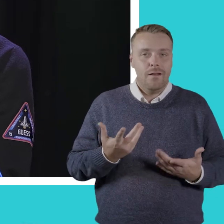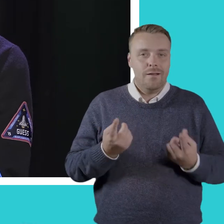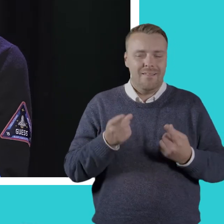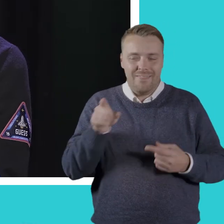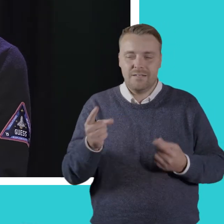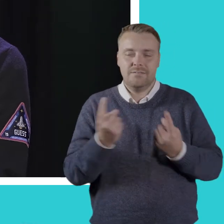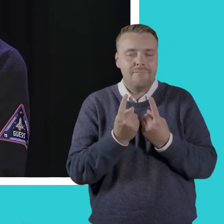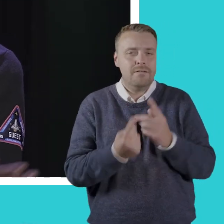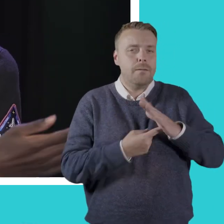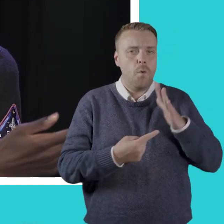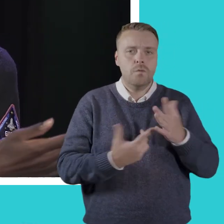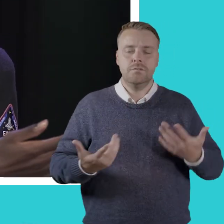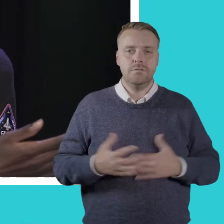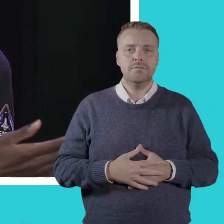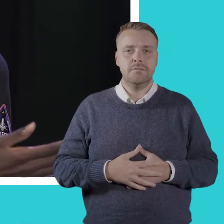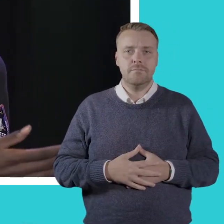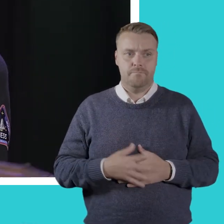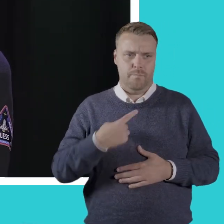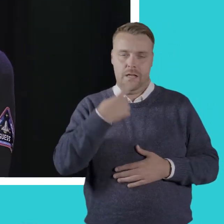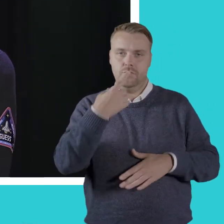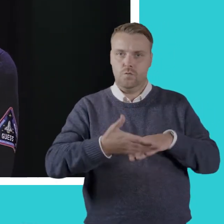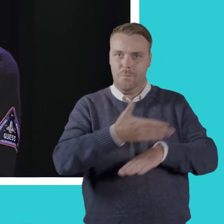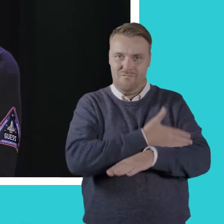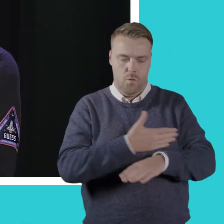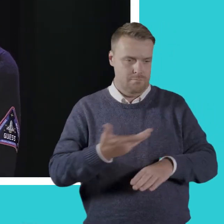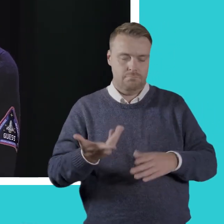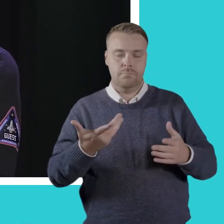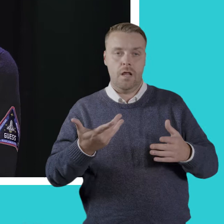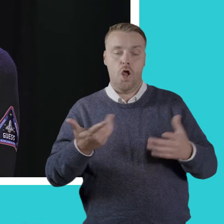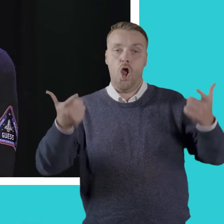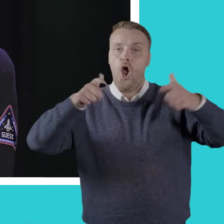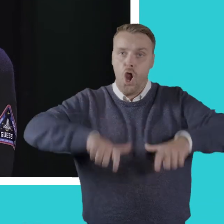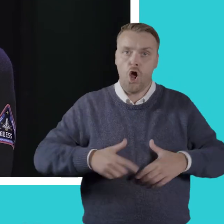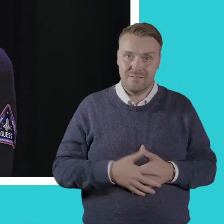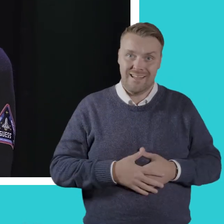important. Because as I told you before we came on here before lockdown I was the most introverted